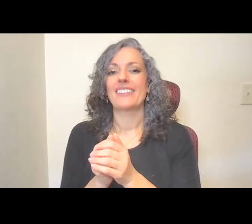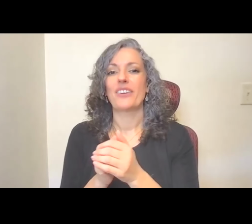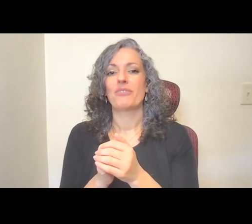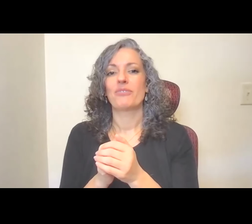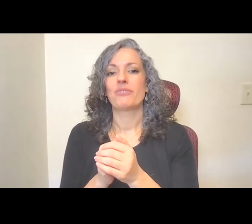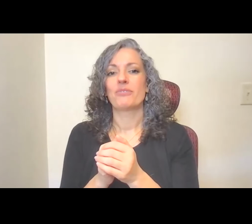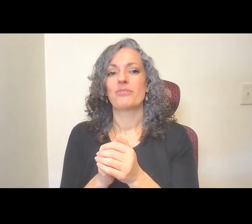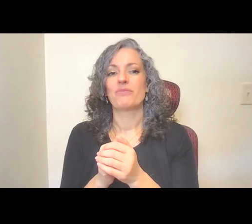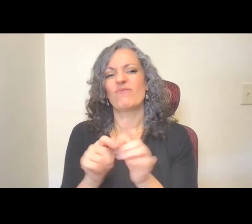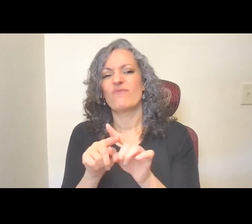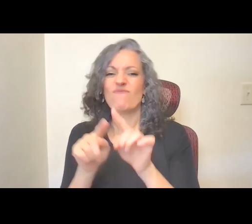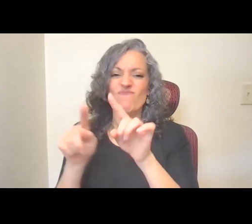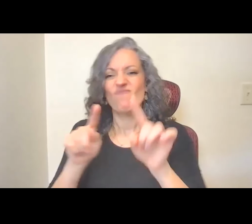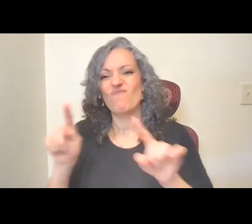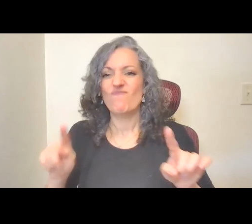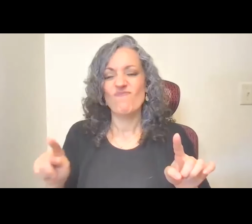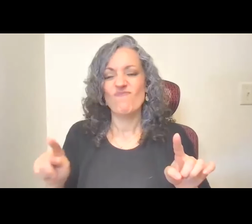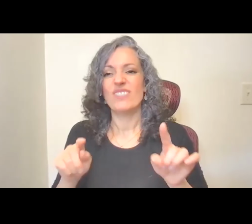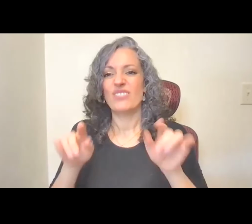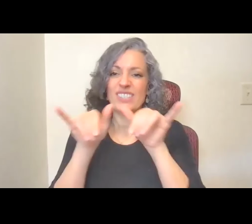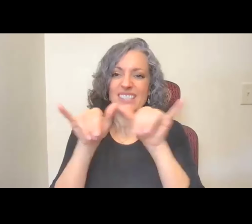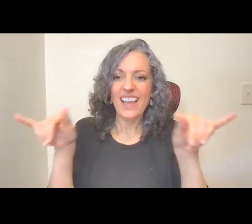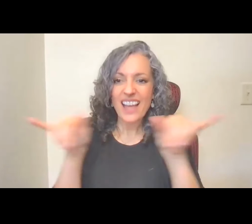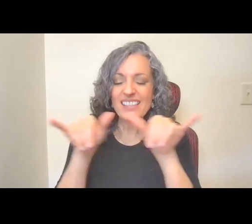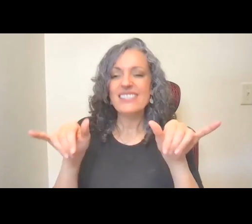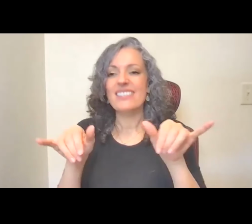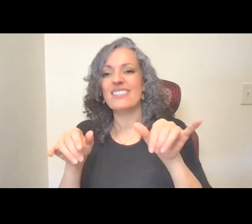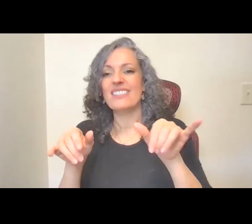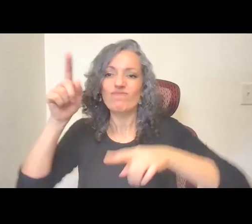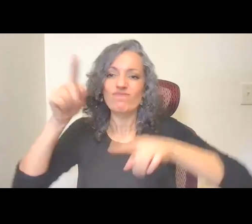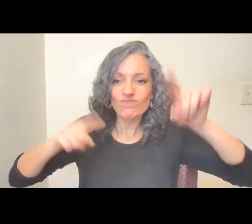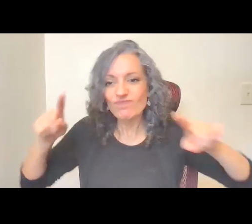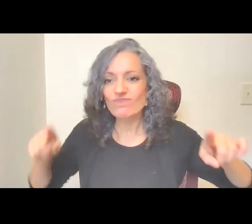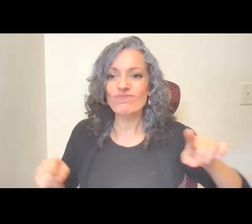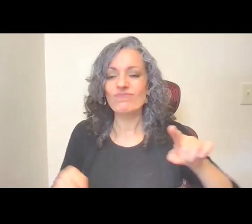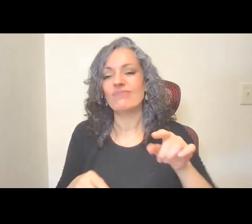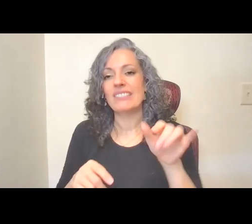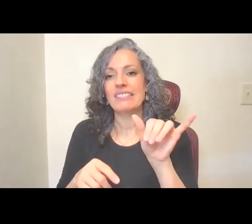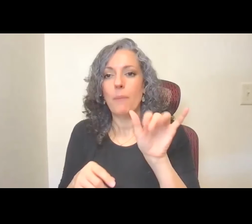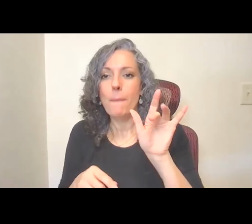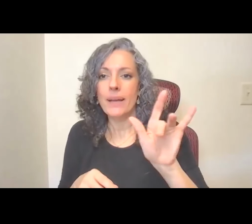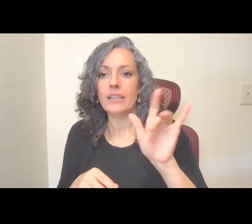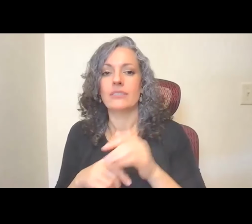kind of sizes and variation of the same button. Focus state is particularly important